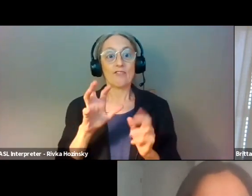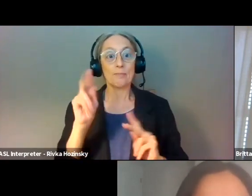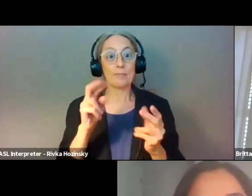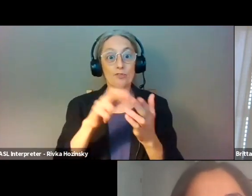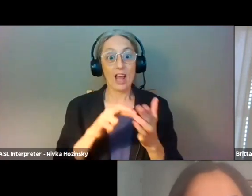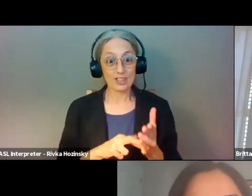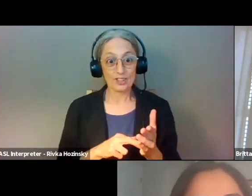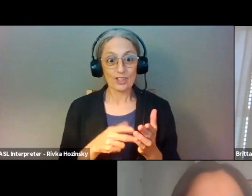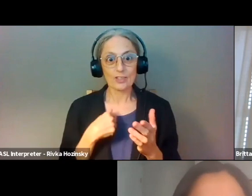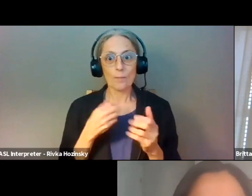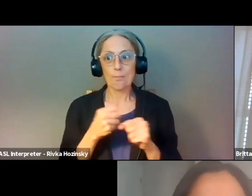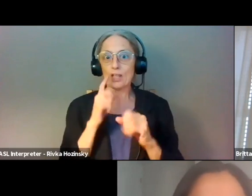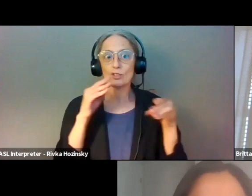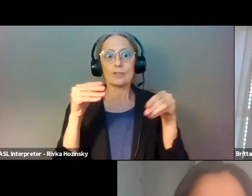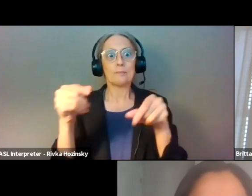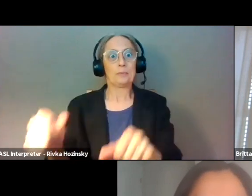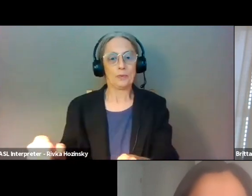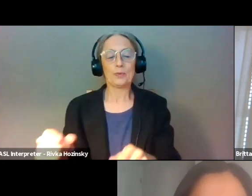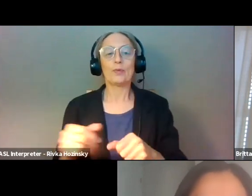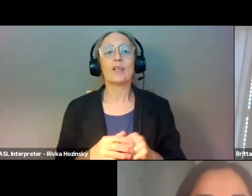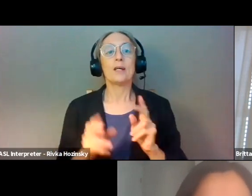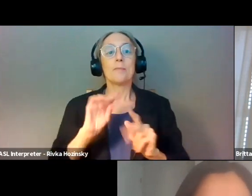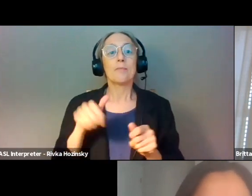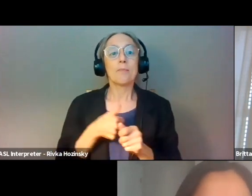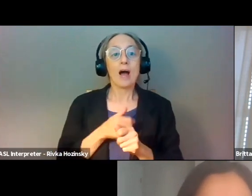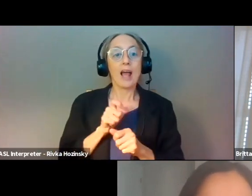and it takes a lot of behind the scenes work and prep together.